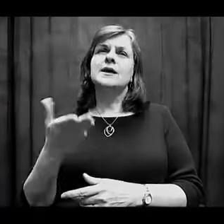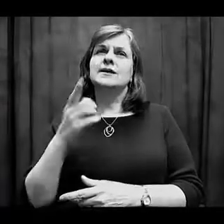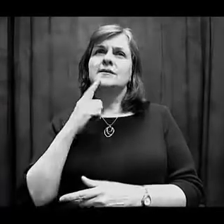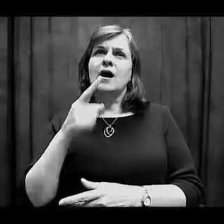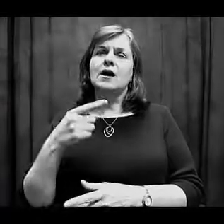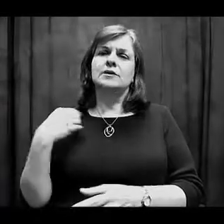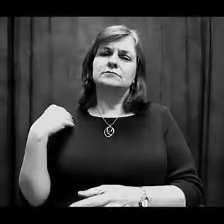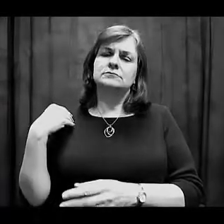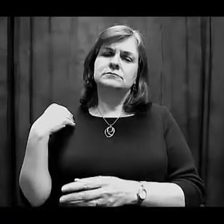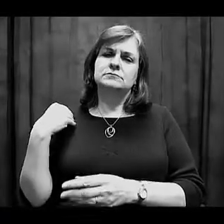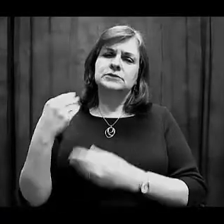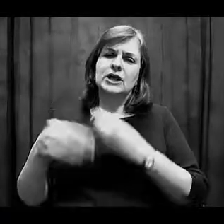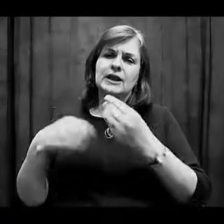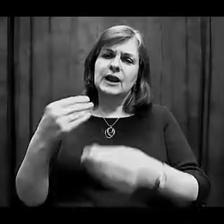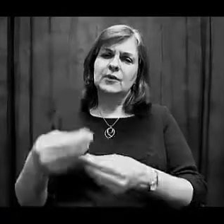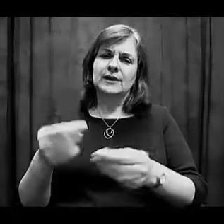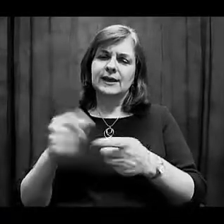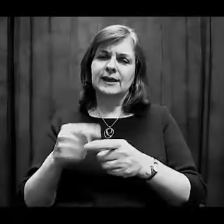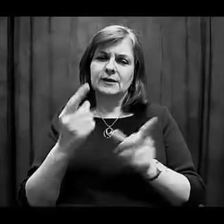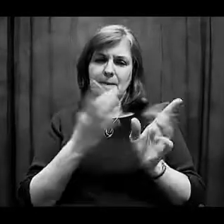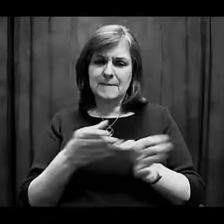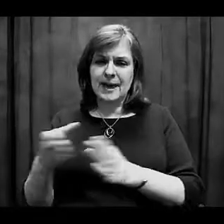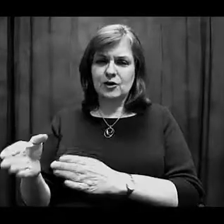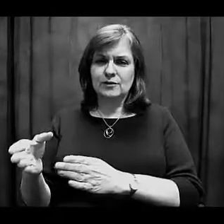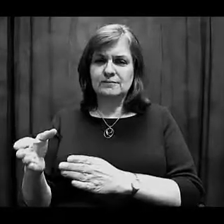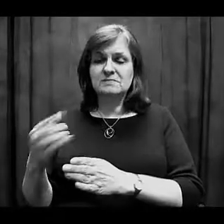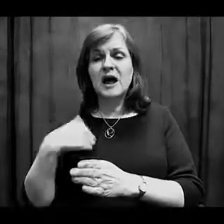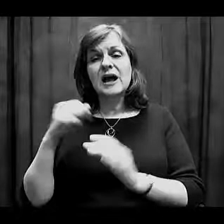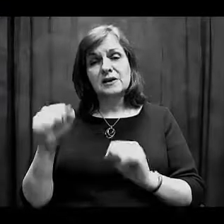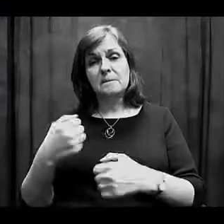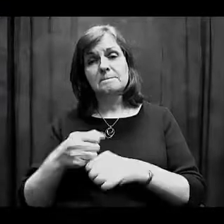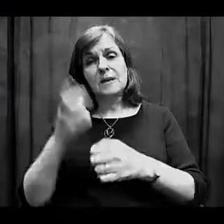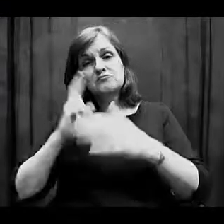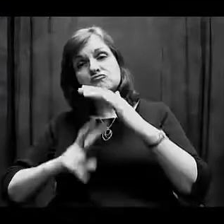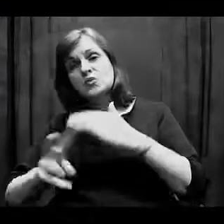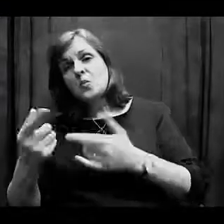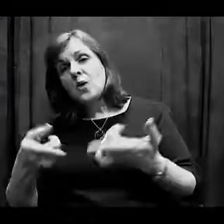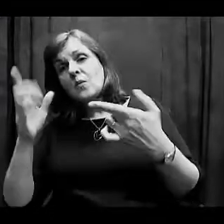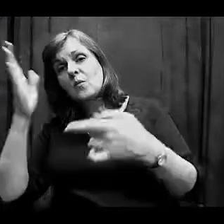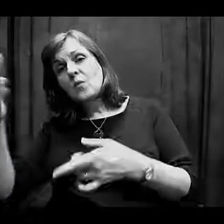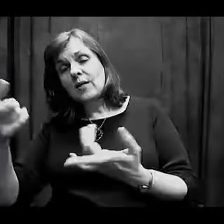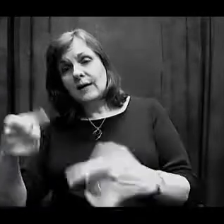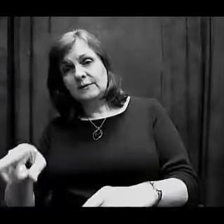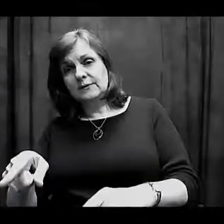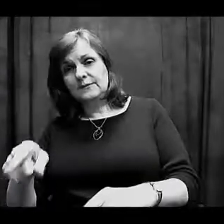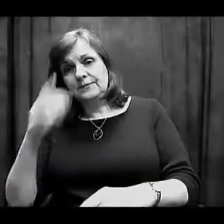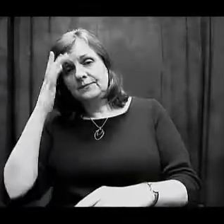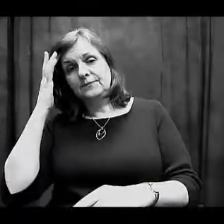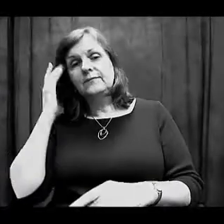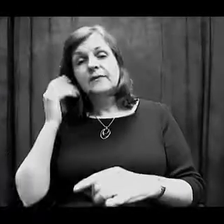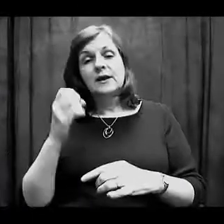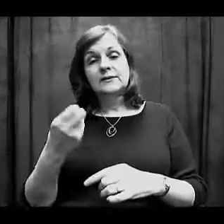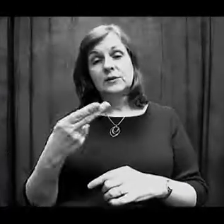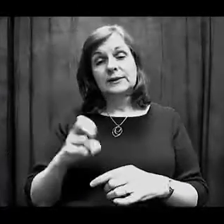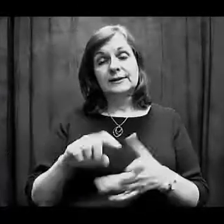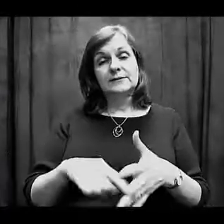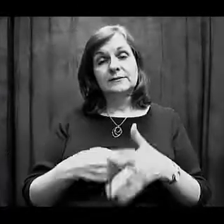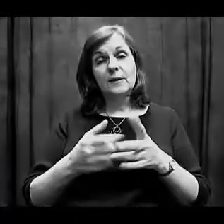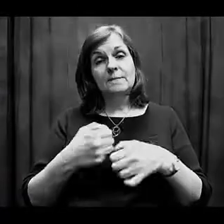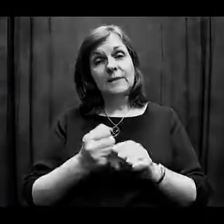things are inherited in consistent patterns I should be able to make predictions right so he started making predictions